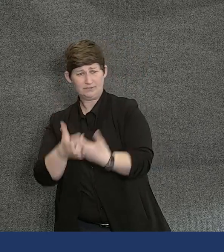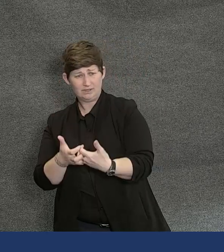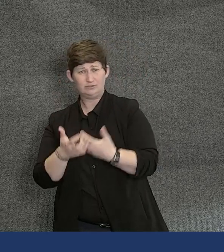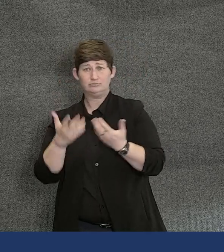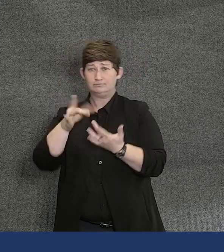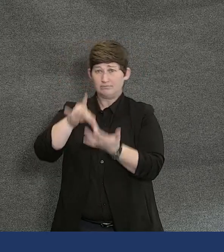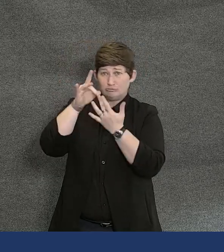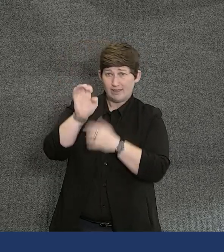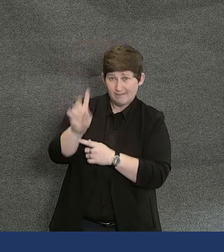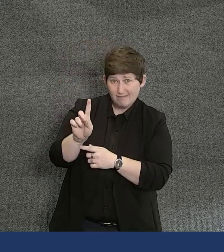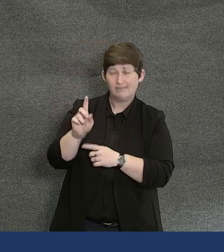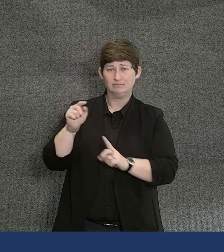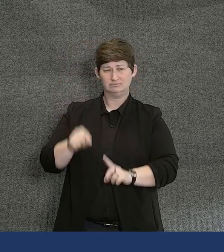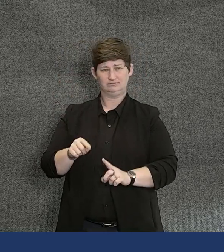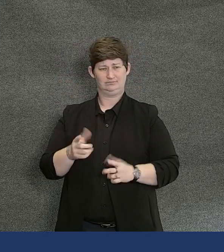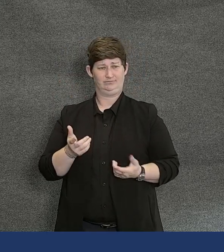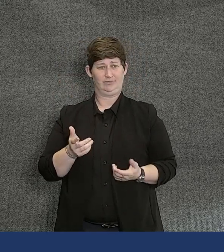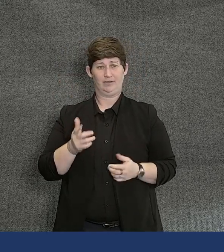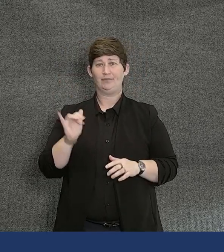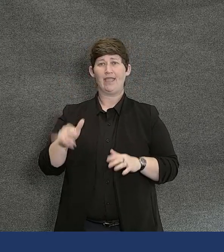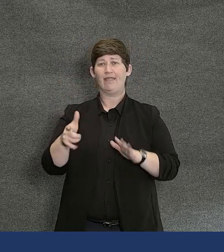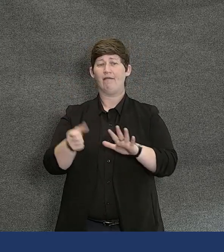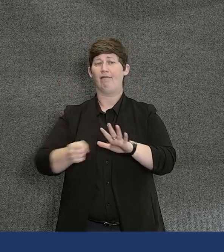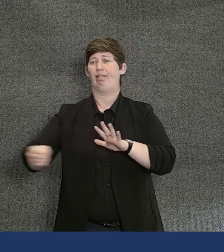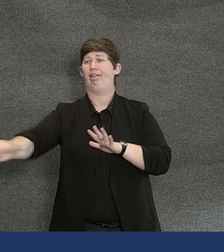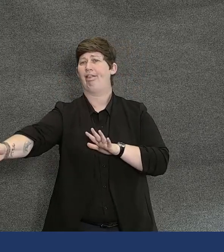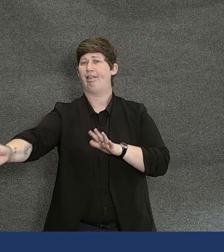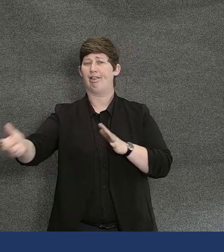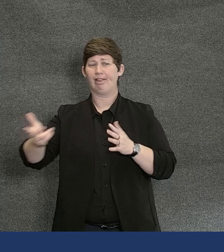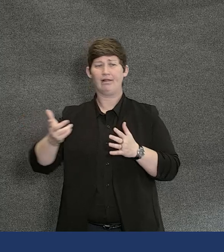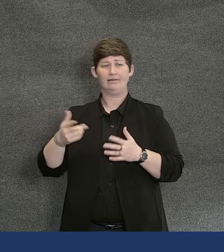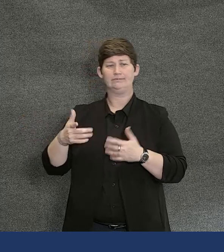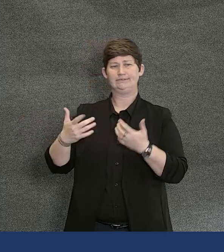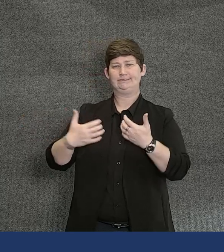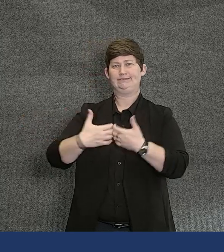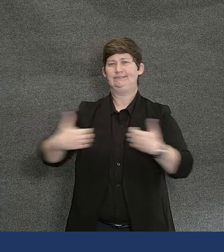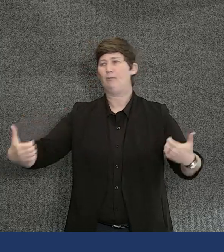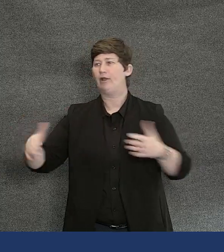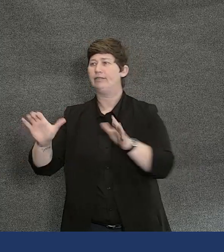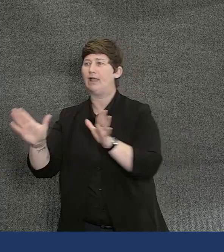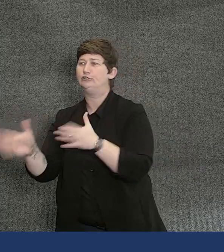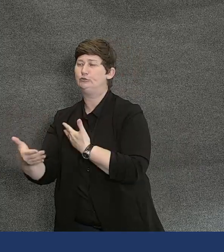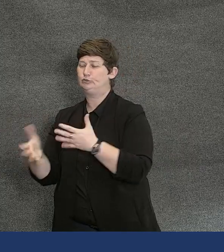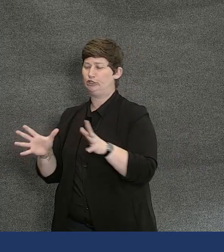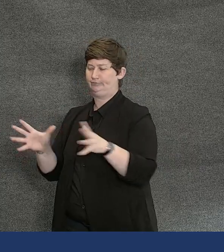is they get put in a school, but they're in a separate classroom because there aren't any paras.